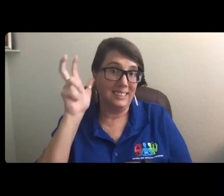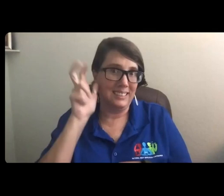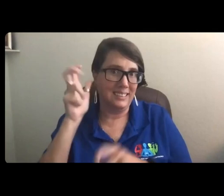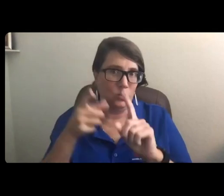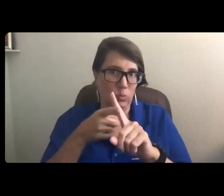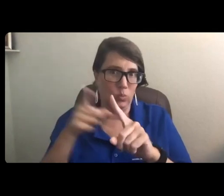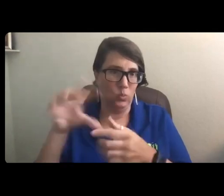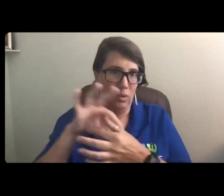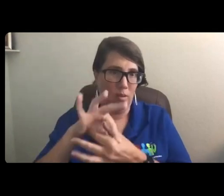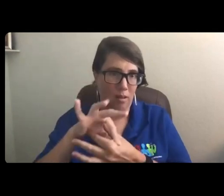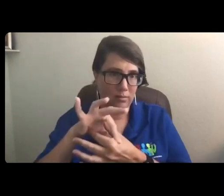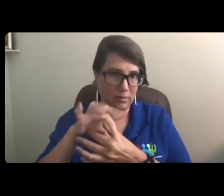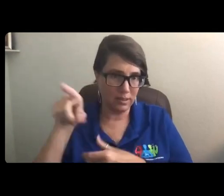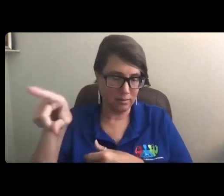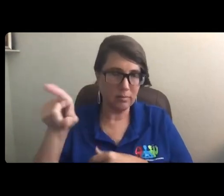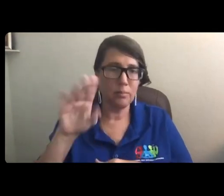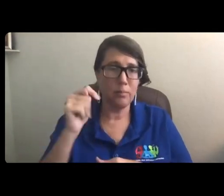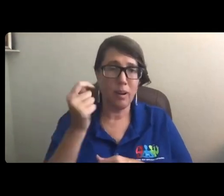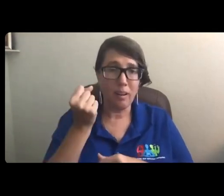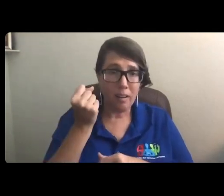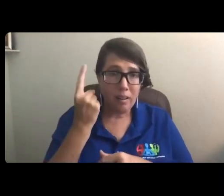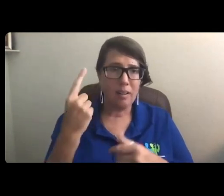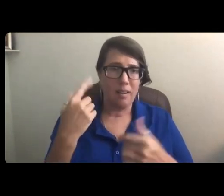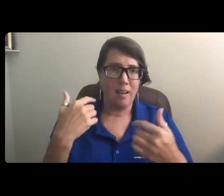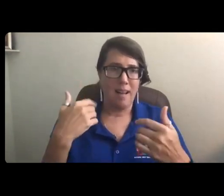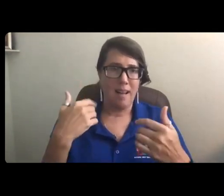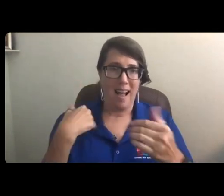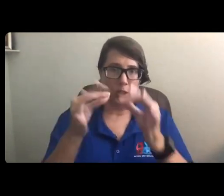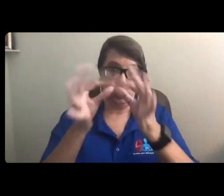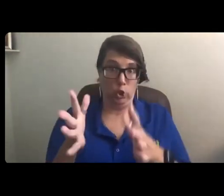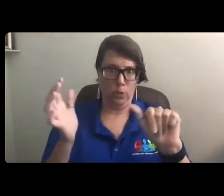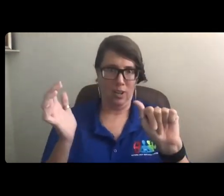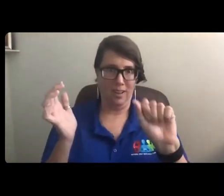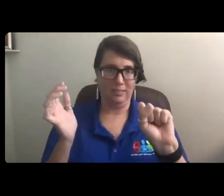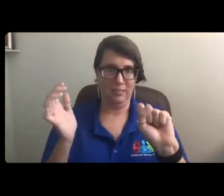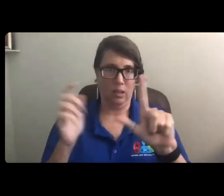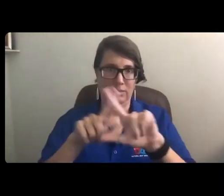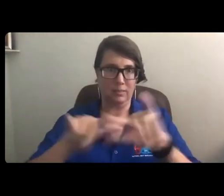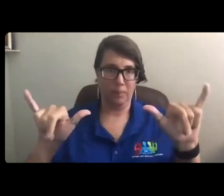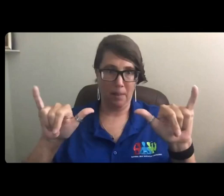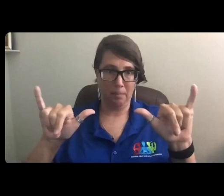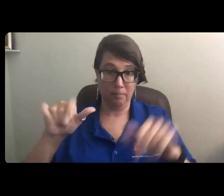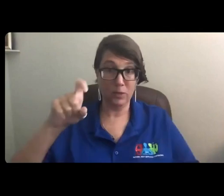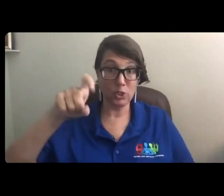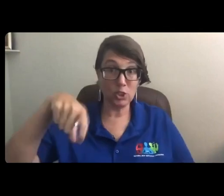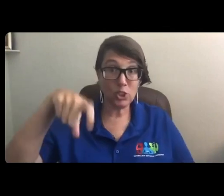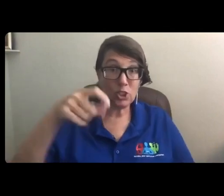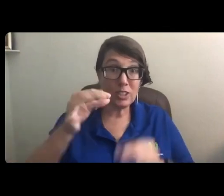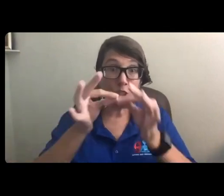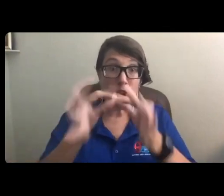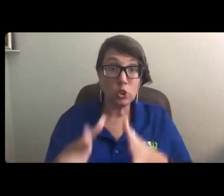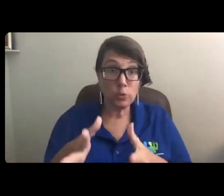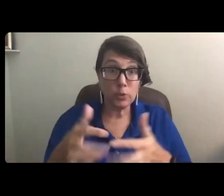who working to listening to content, but also have access to an interpreter using ASL.